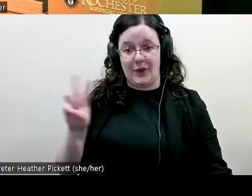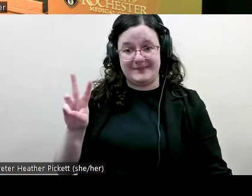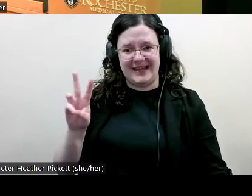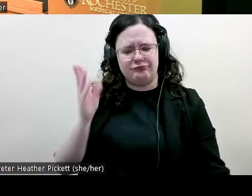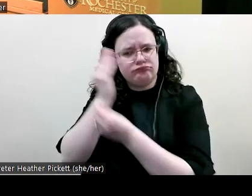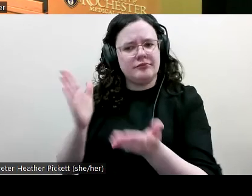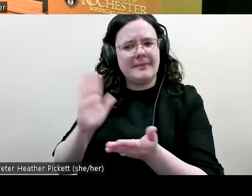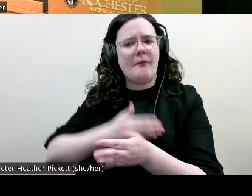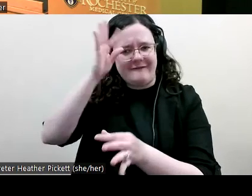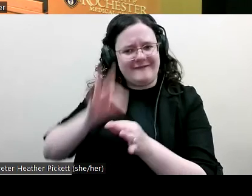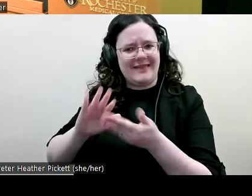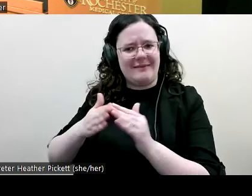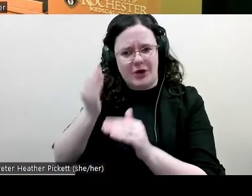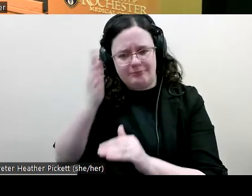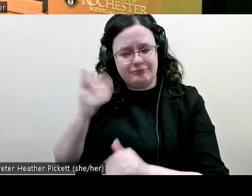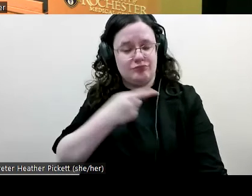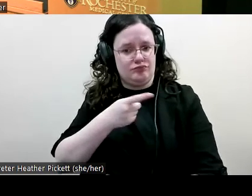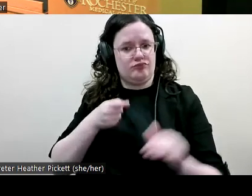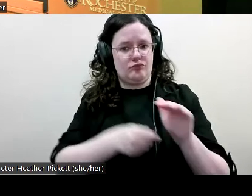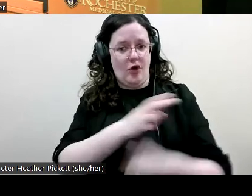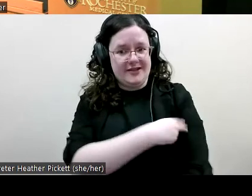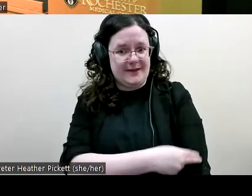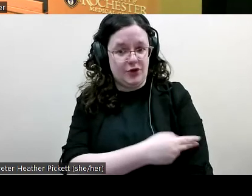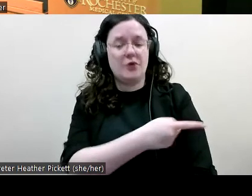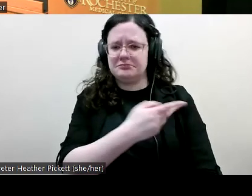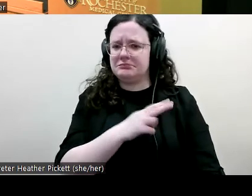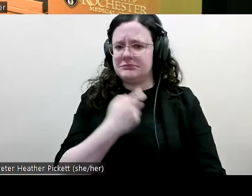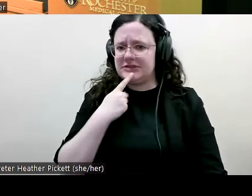would you like me to tell them and he said well tell them that the decks of cards are